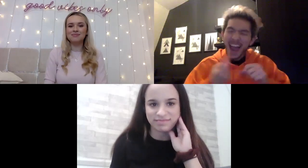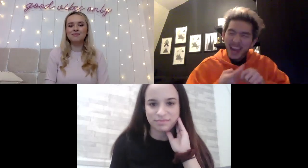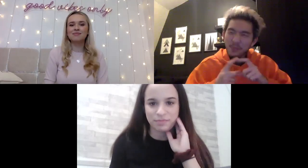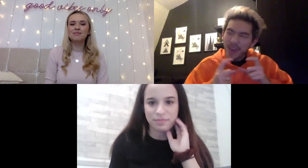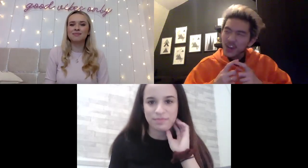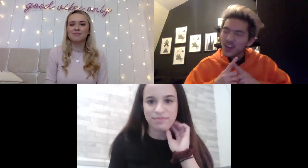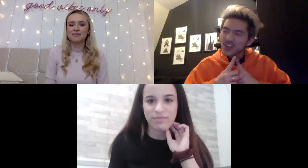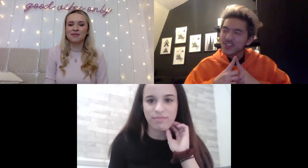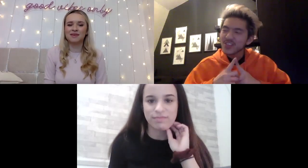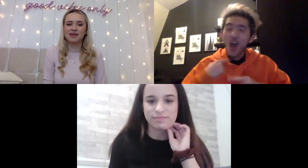B: Egg and bacon?